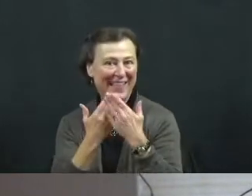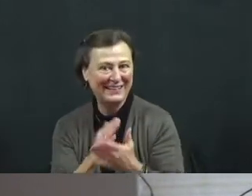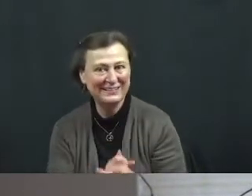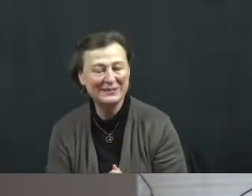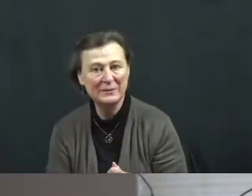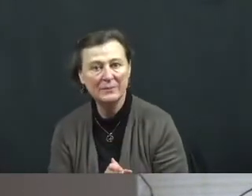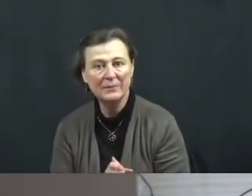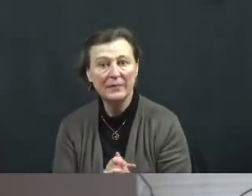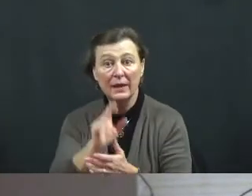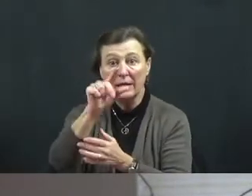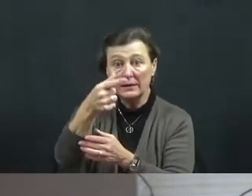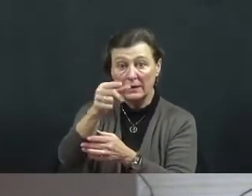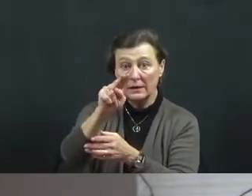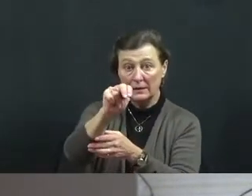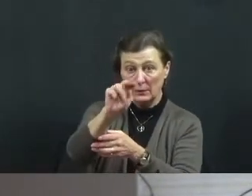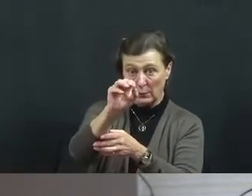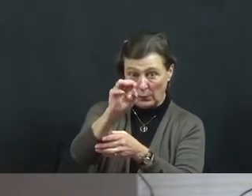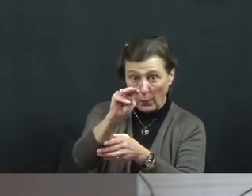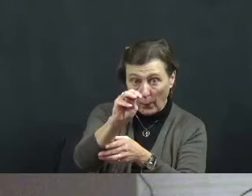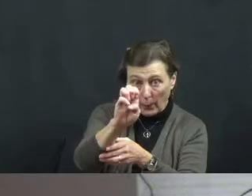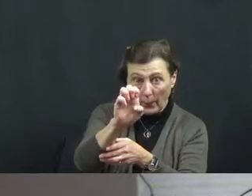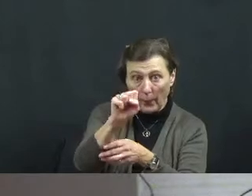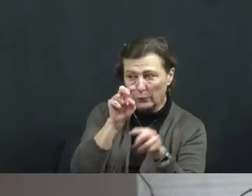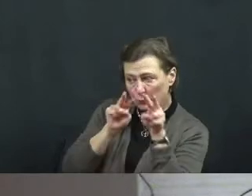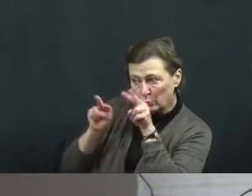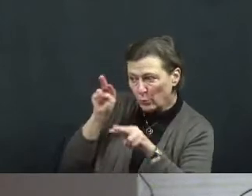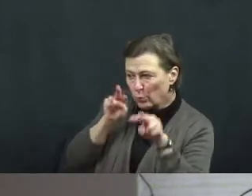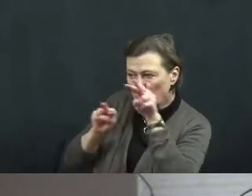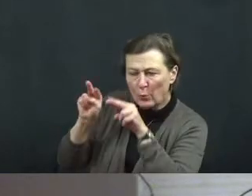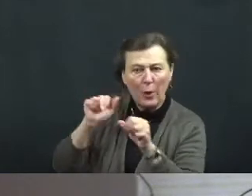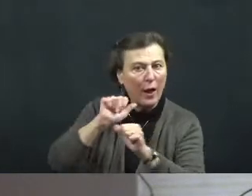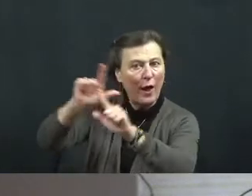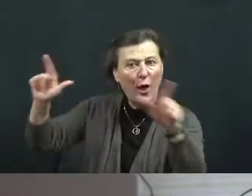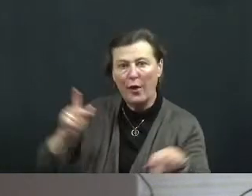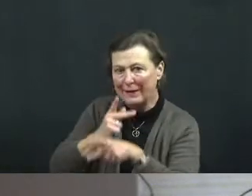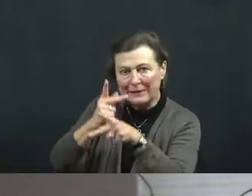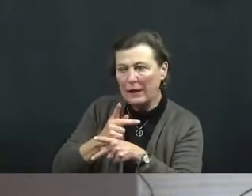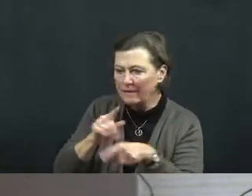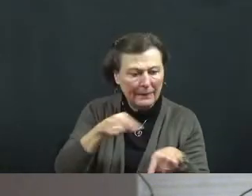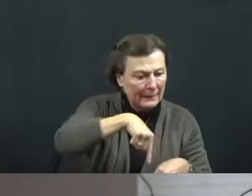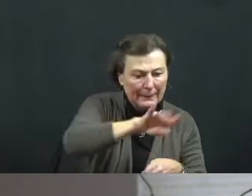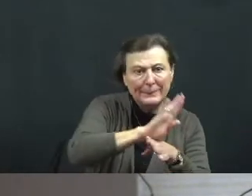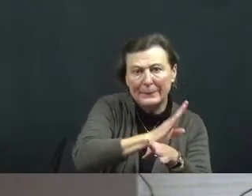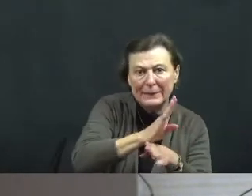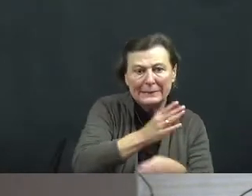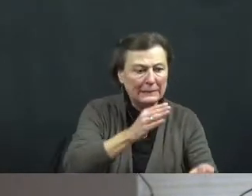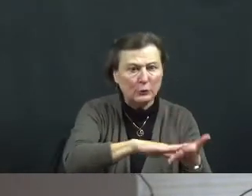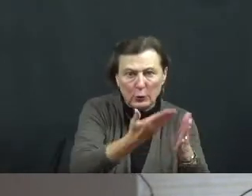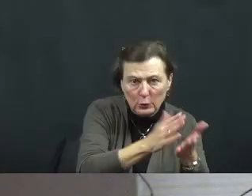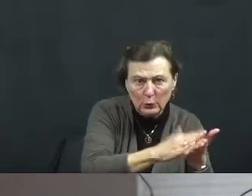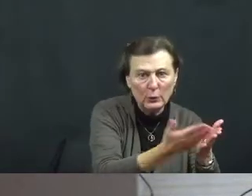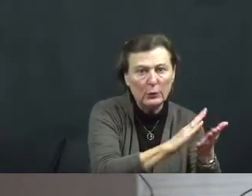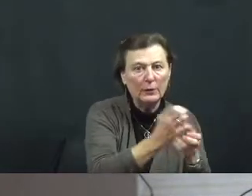The gnomes, who watched over all the creatures of the forest, were busy making food and decorations.